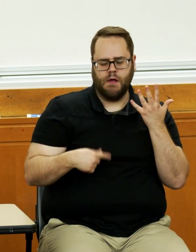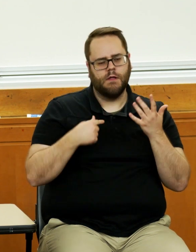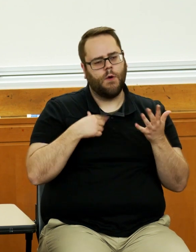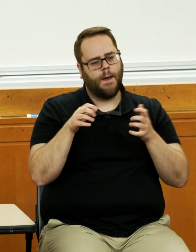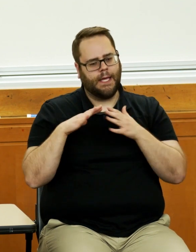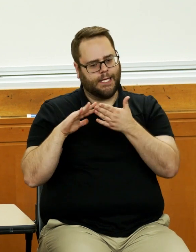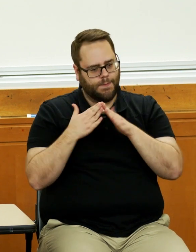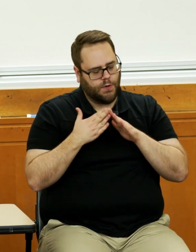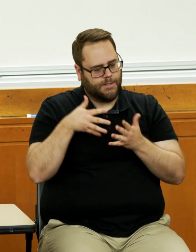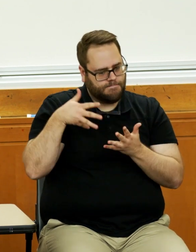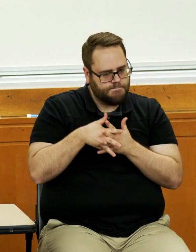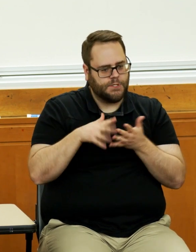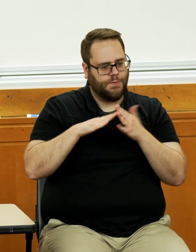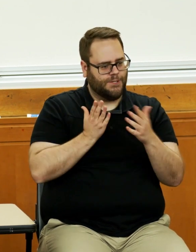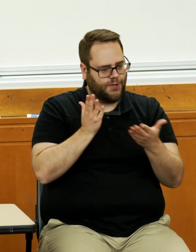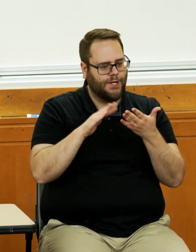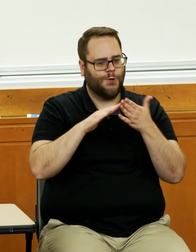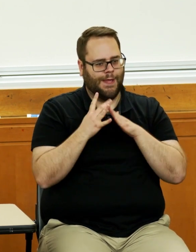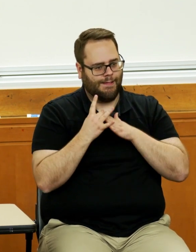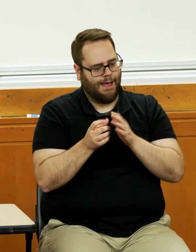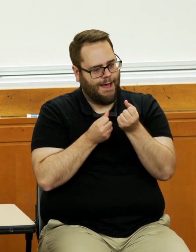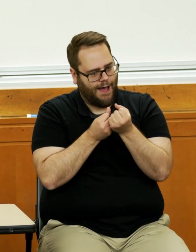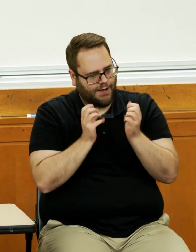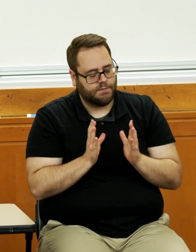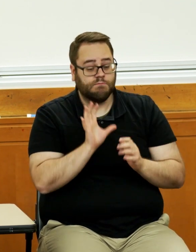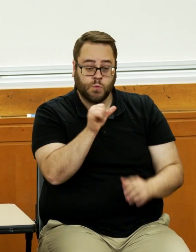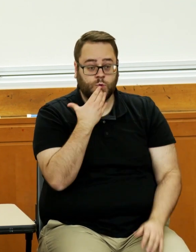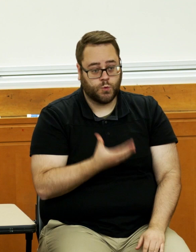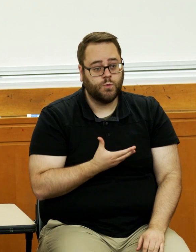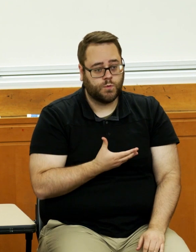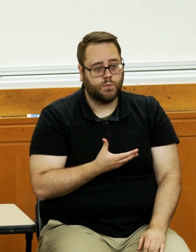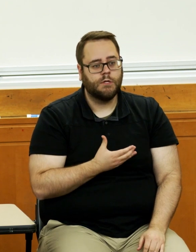community-serving, and community-led advocates. That's a good thing. However,